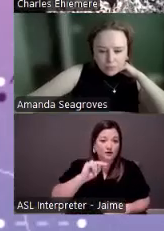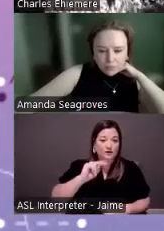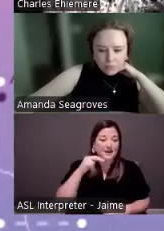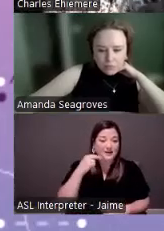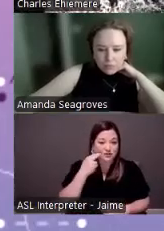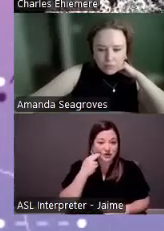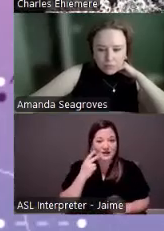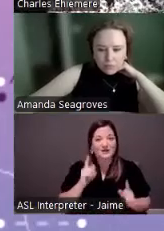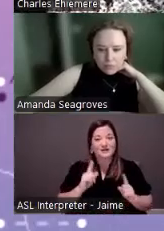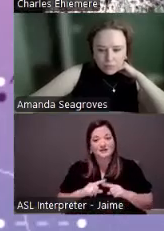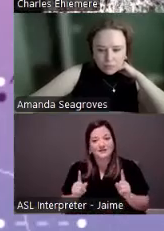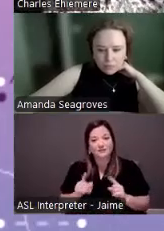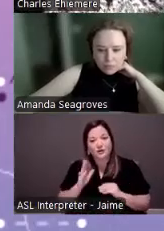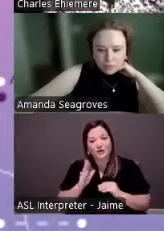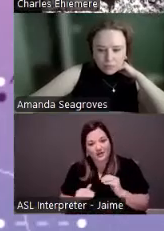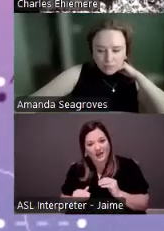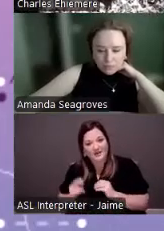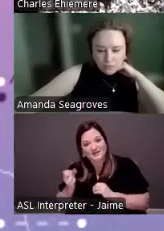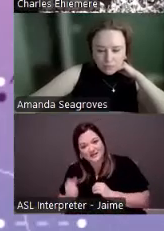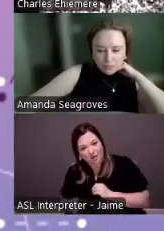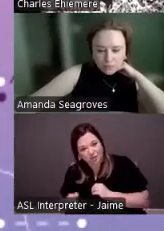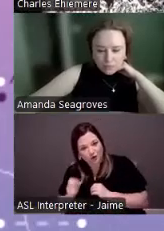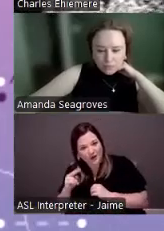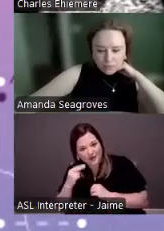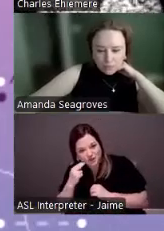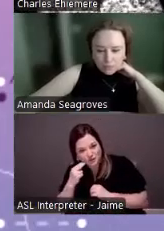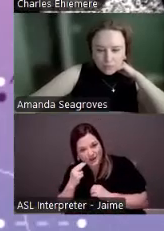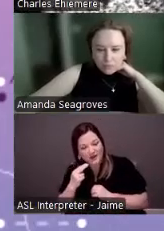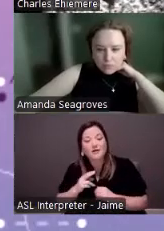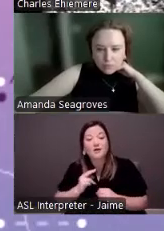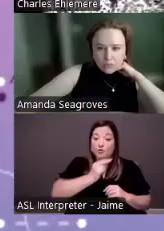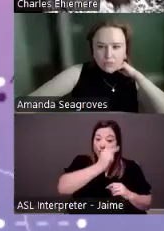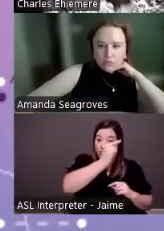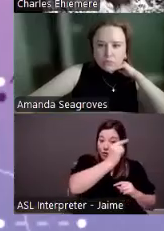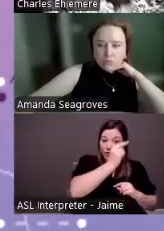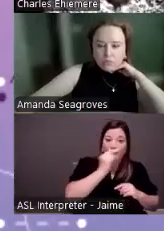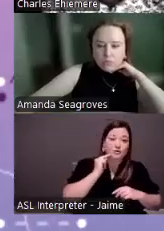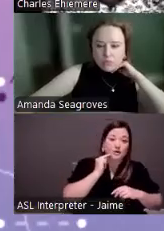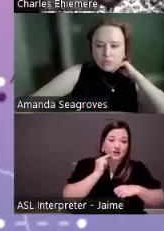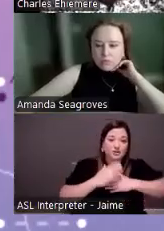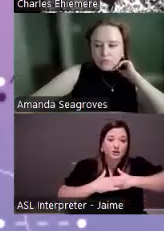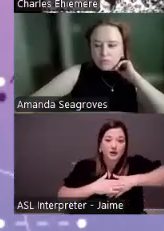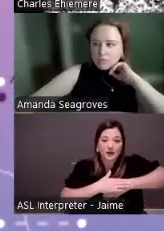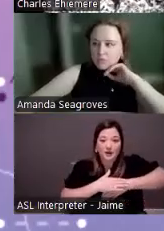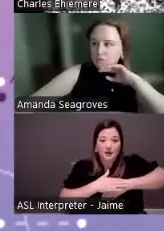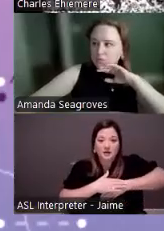in southern Nigeria. So in northern Nigeria, it's difficult, it's not difficult.